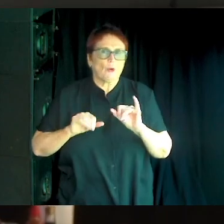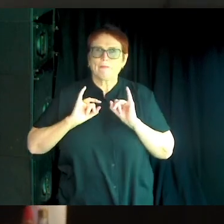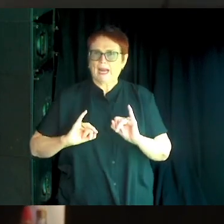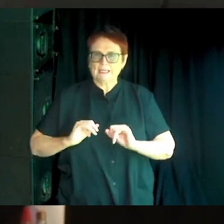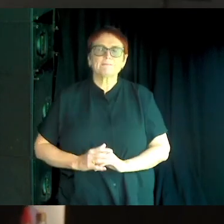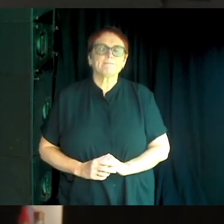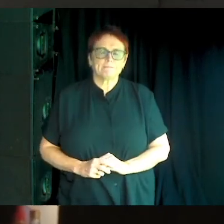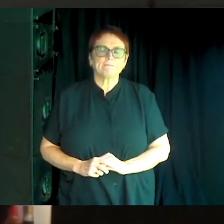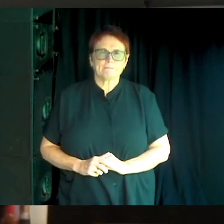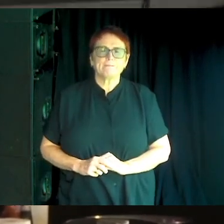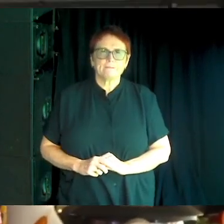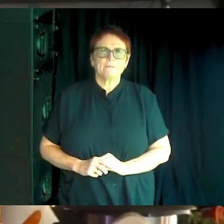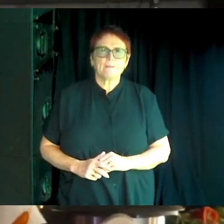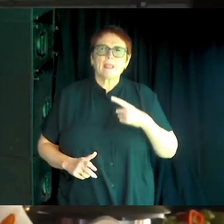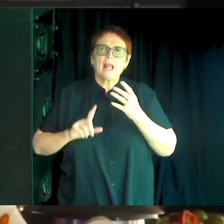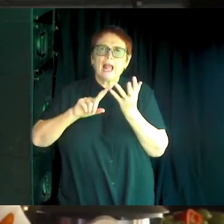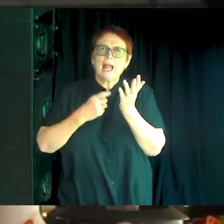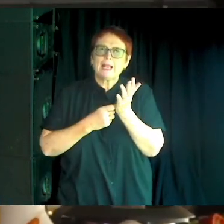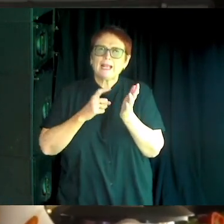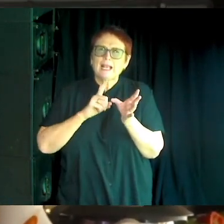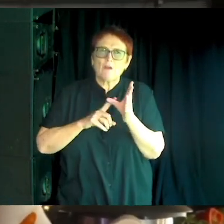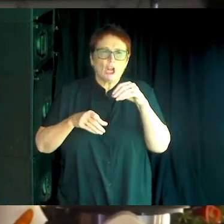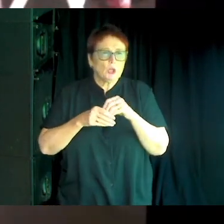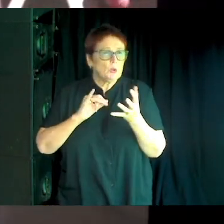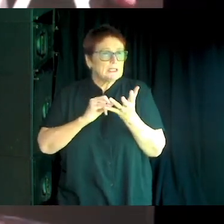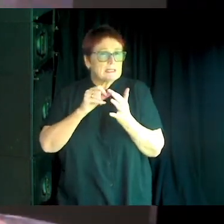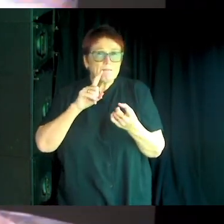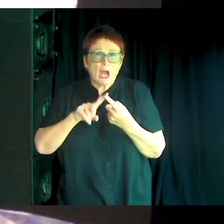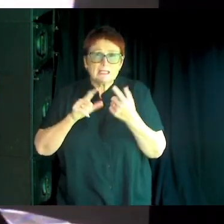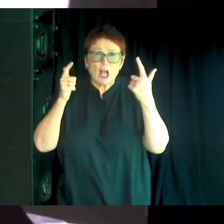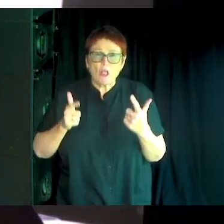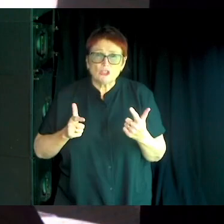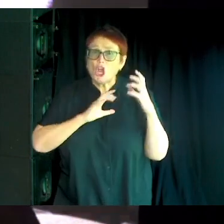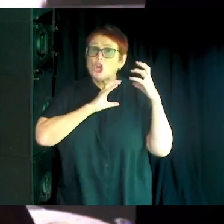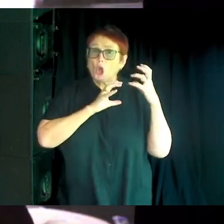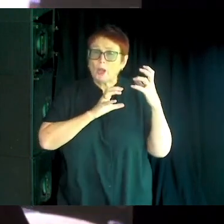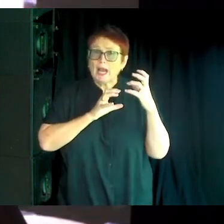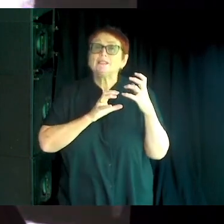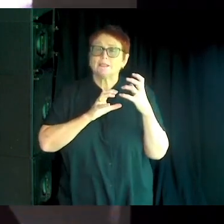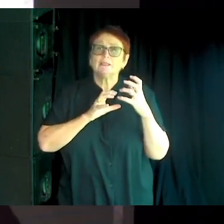then um because the curry is a lot of spice in it the coconut is actually help settle in your tummy